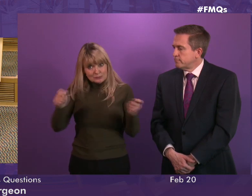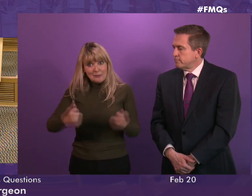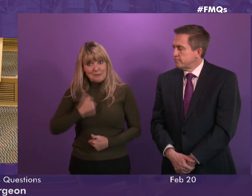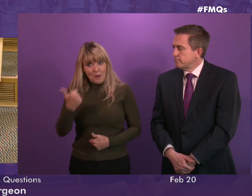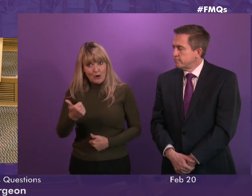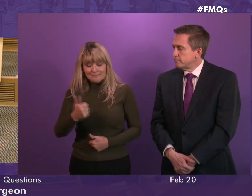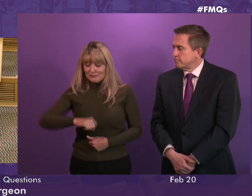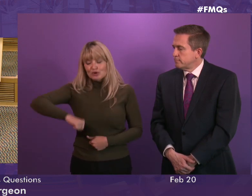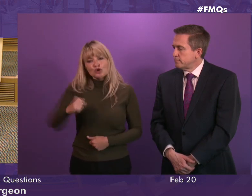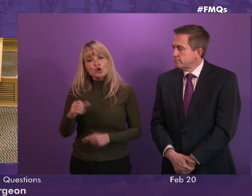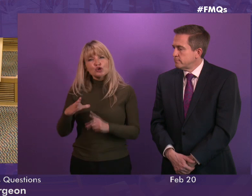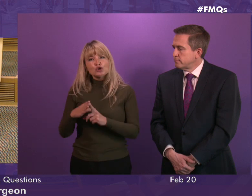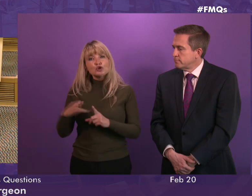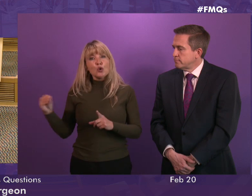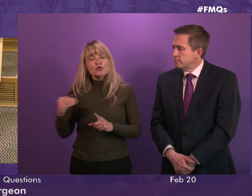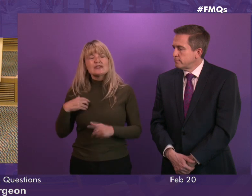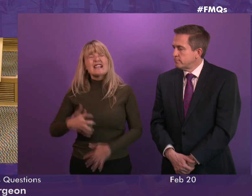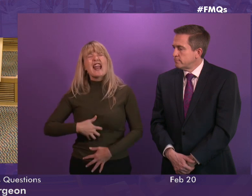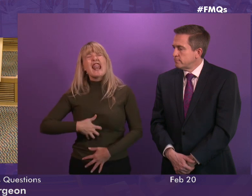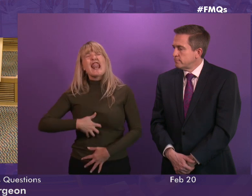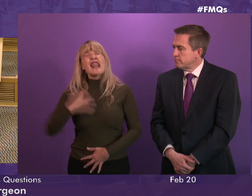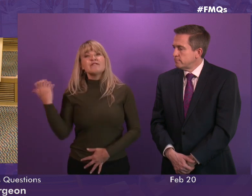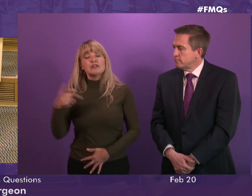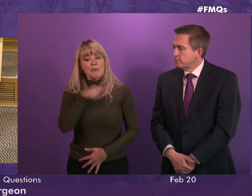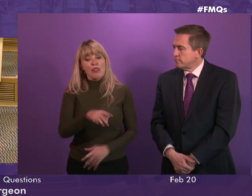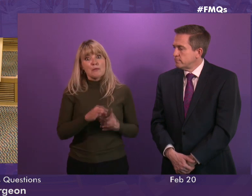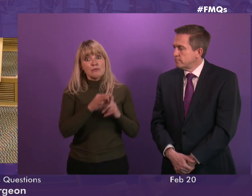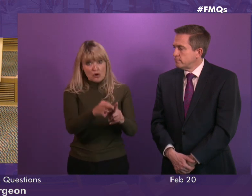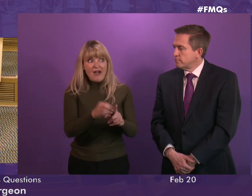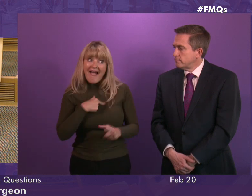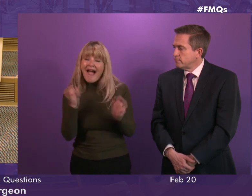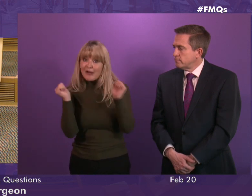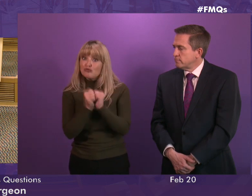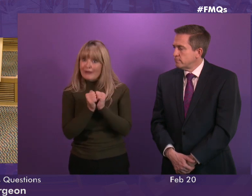Tories are “livid” about the proposals, and so they should be. However, rather than